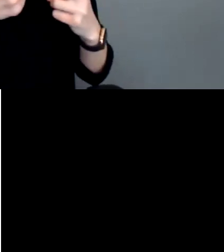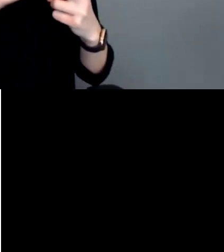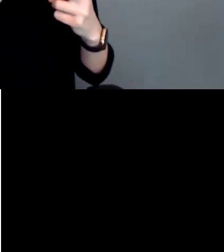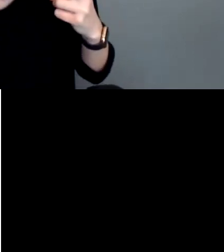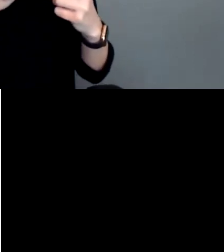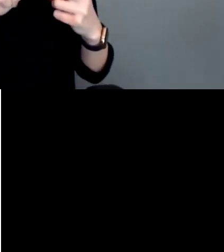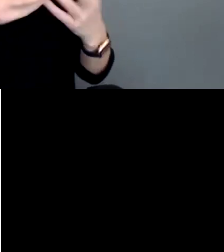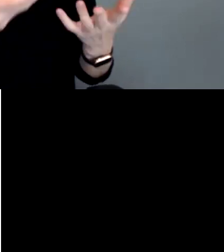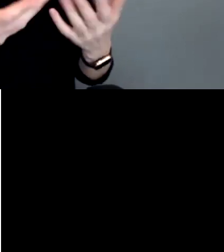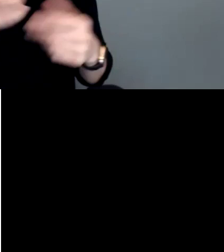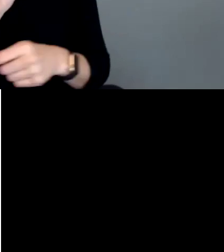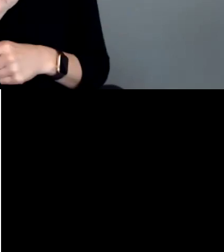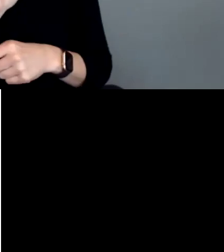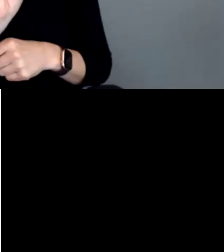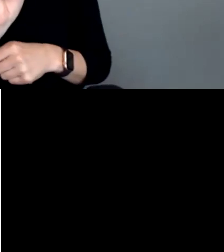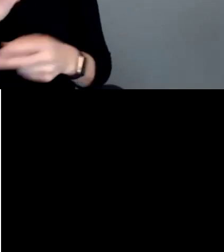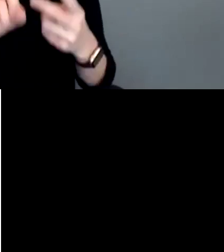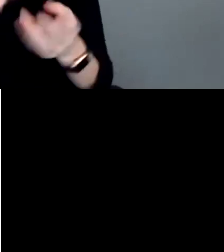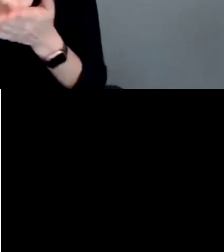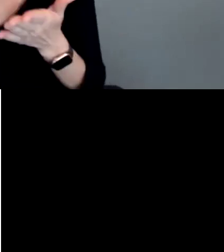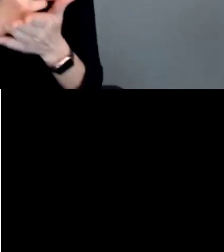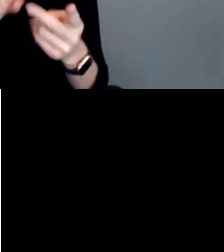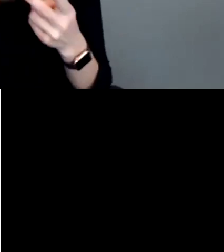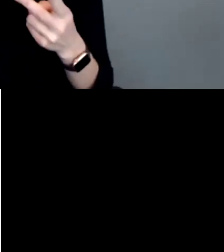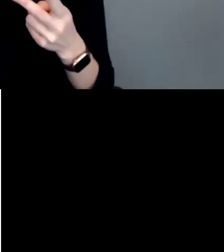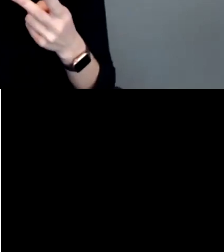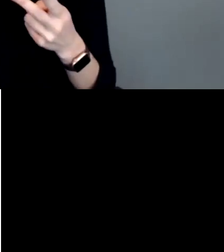jobs versus social work, humanities, teaching, etc. So do